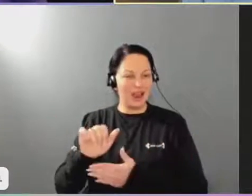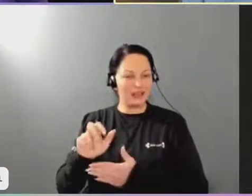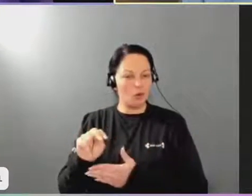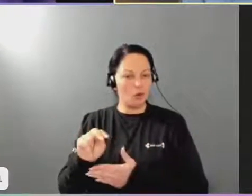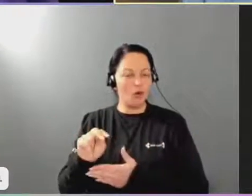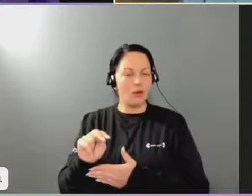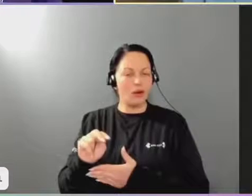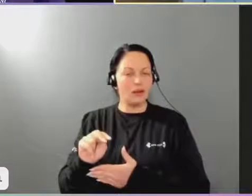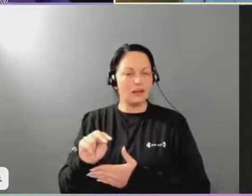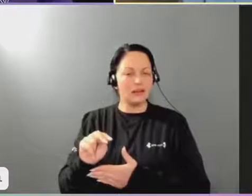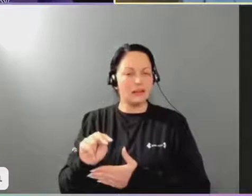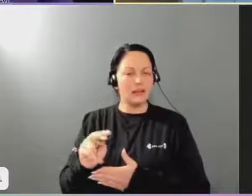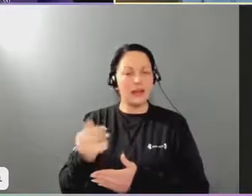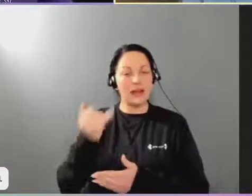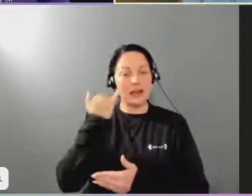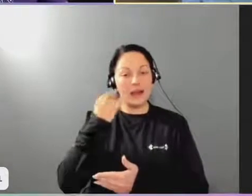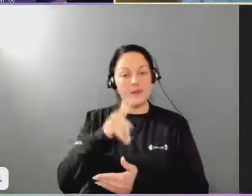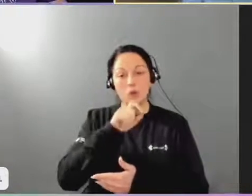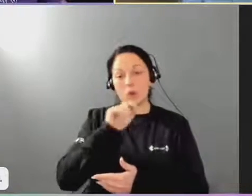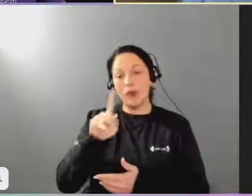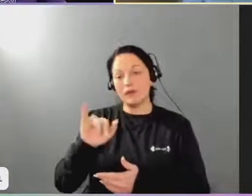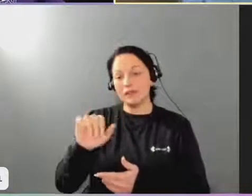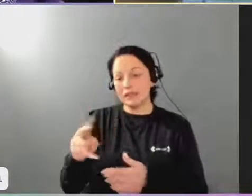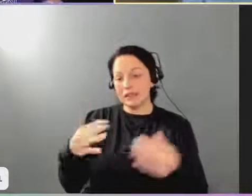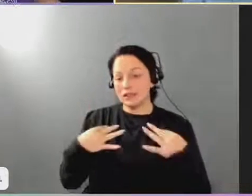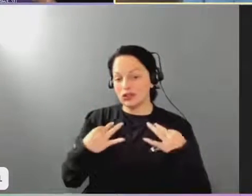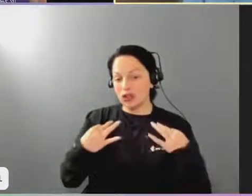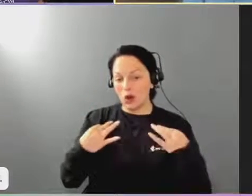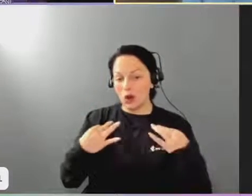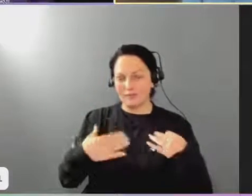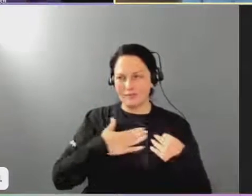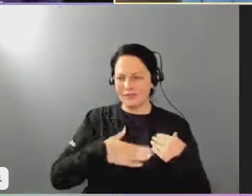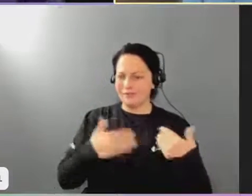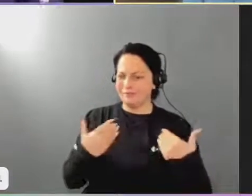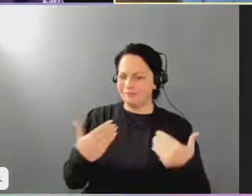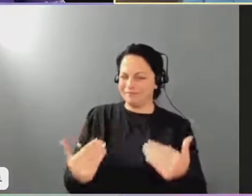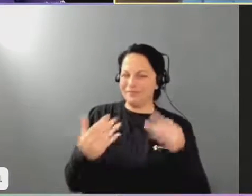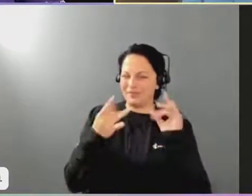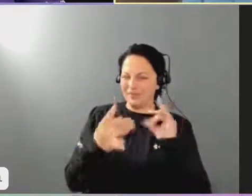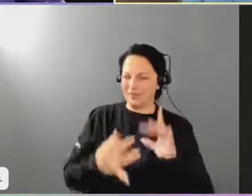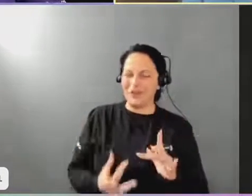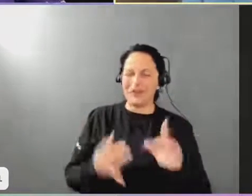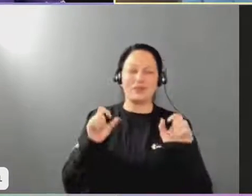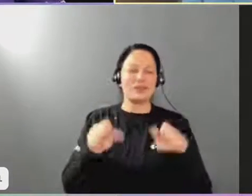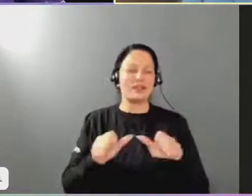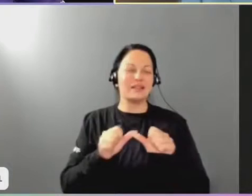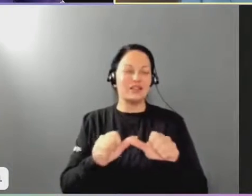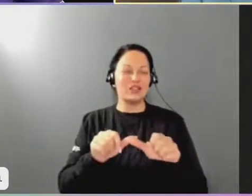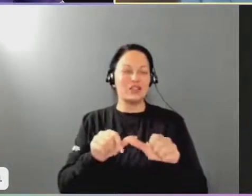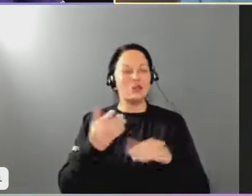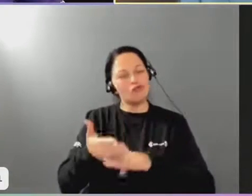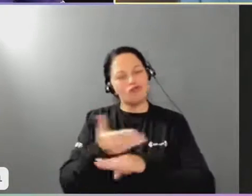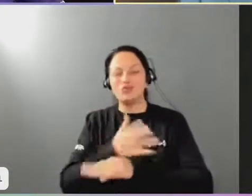that we've had today period I want to thank participants for being attending axe-con